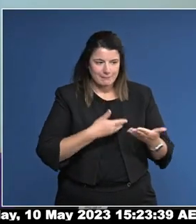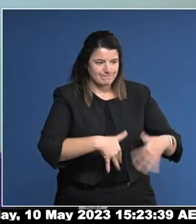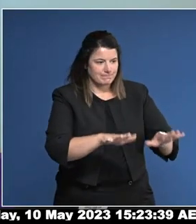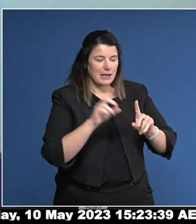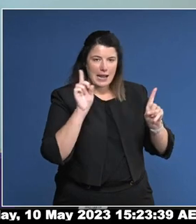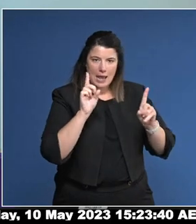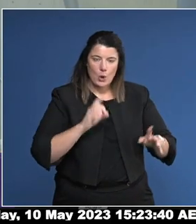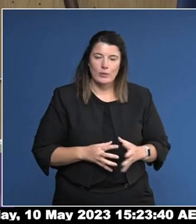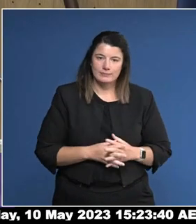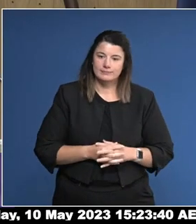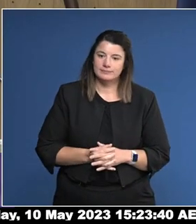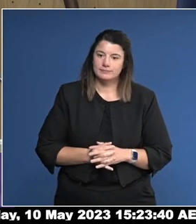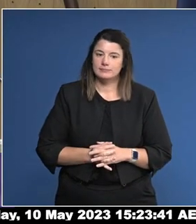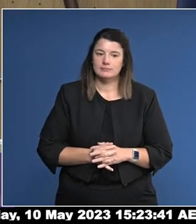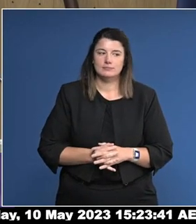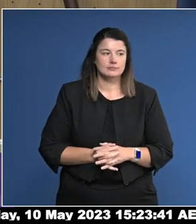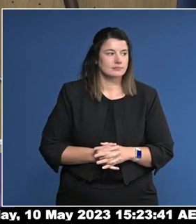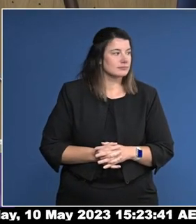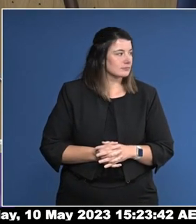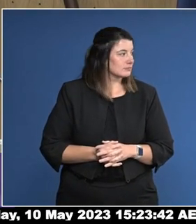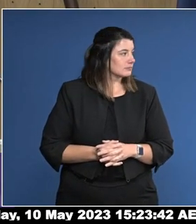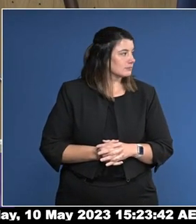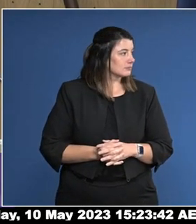<THE WITNESS WITHDREW COMMISSIONER McEWIN: Ms Eastman, what next?